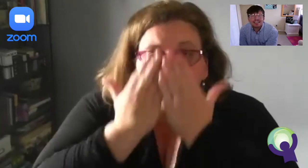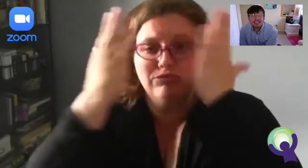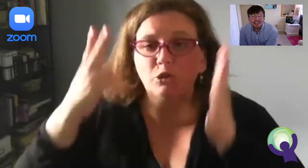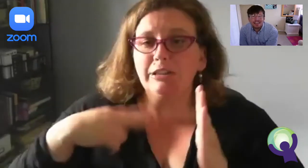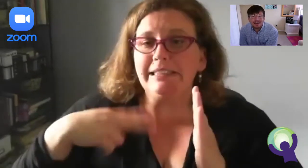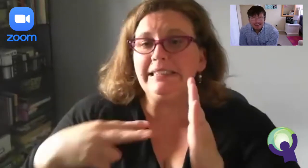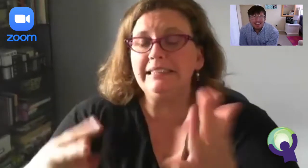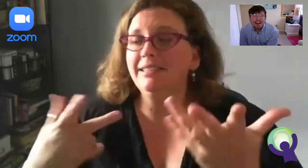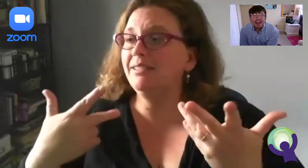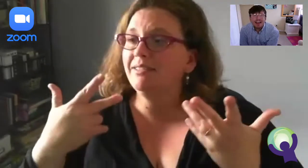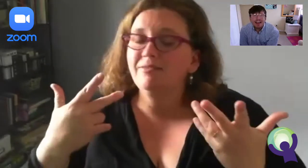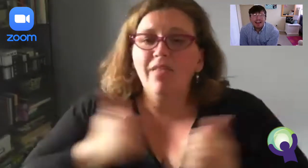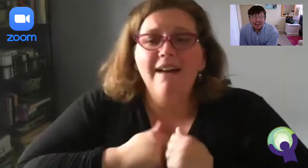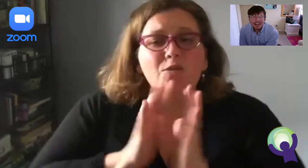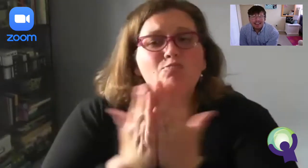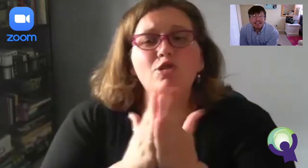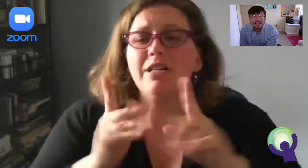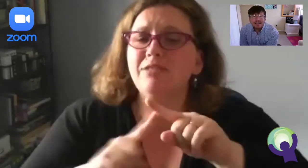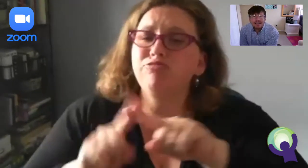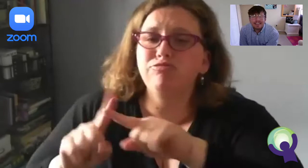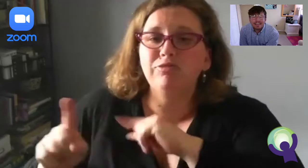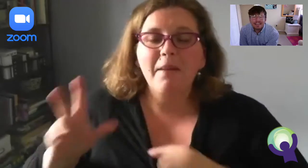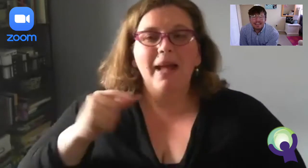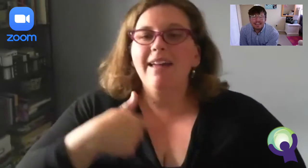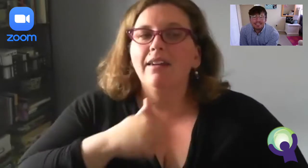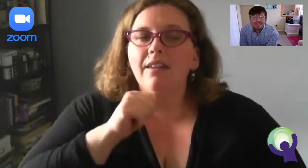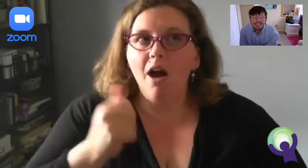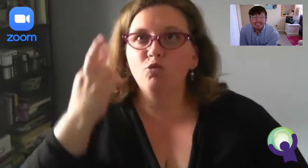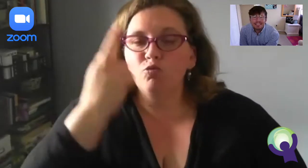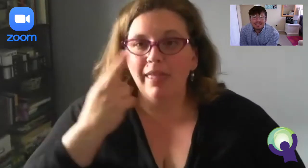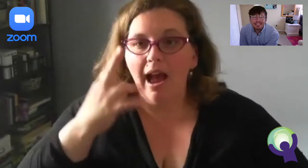Growing up, I loved reading and I really engrossed myself in